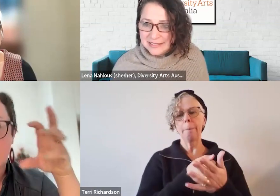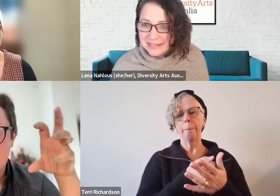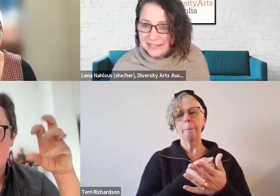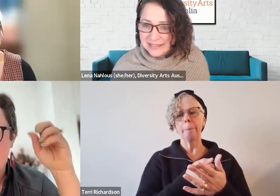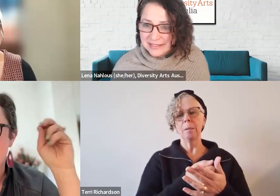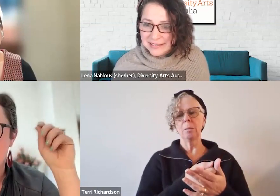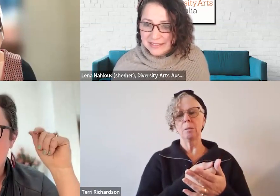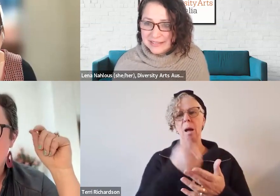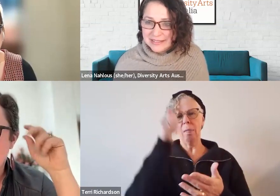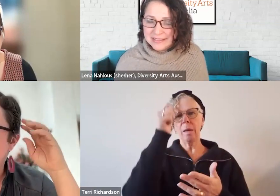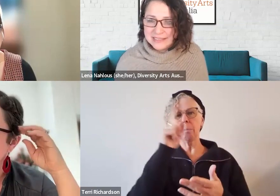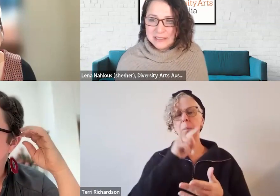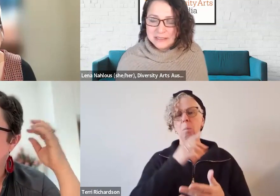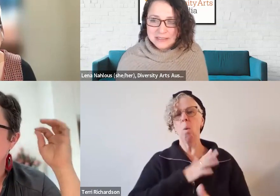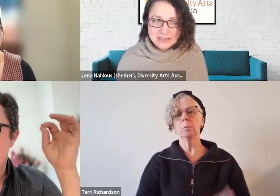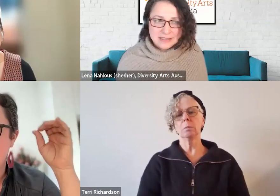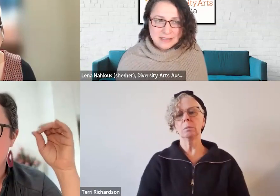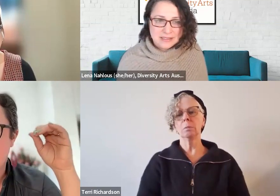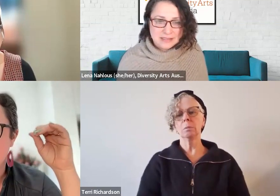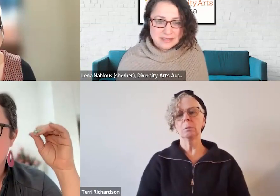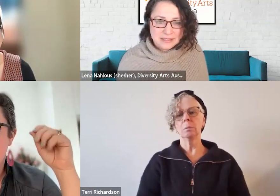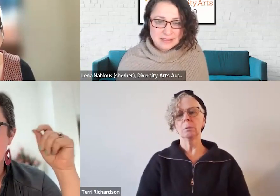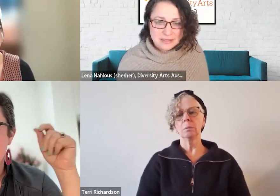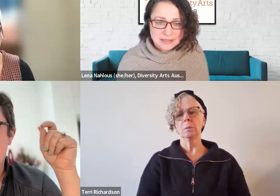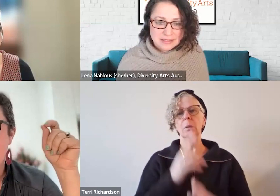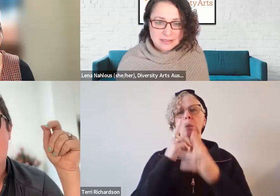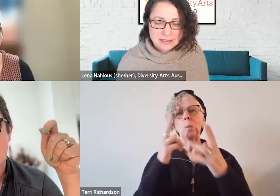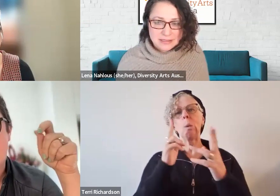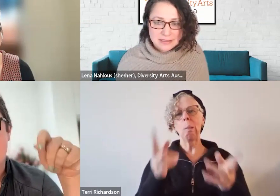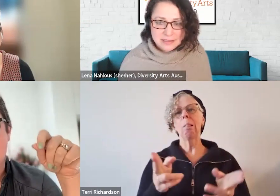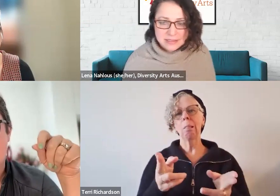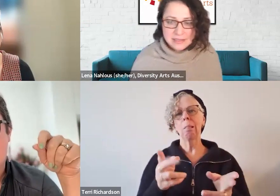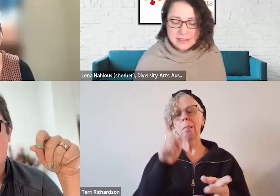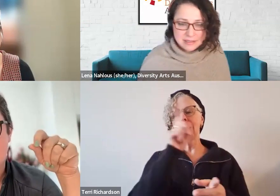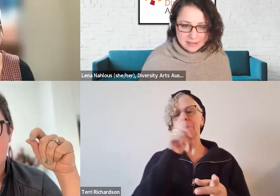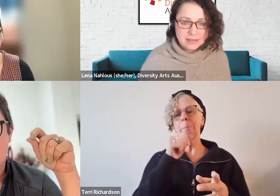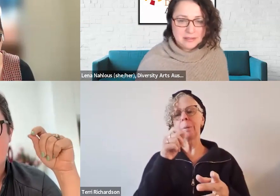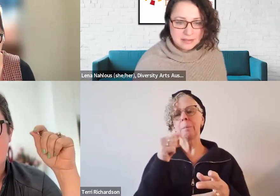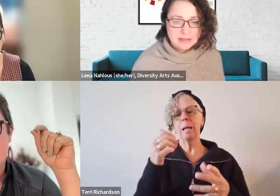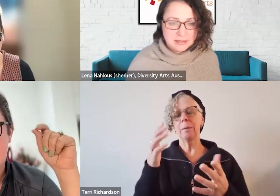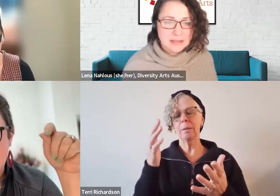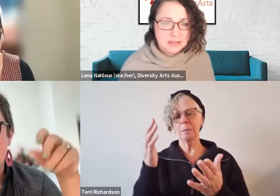And as usual, the heavy lifting is really being done by the small to medium sector.